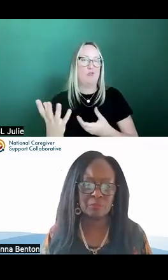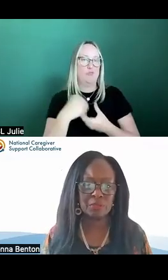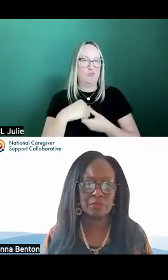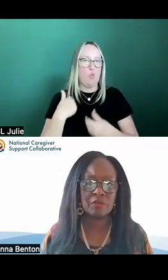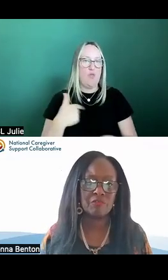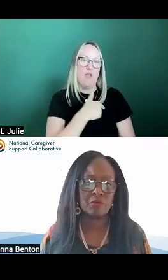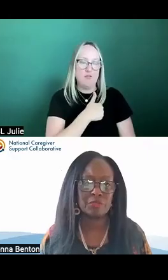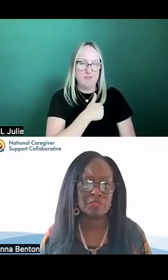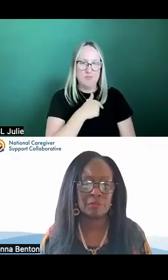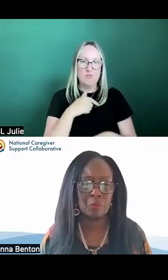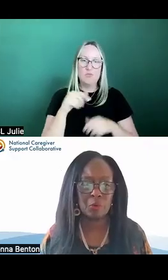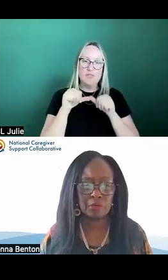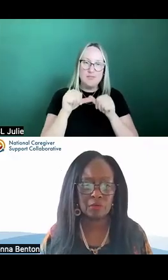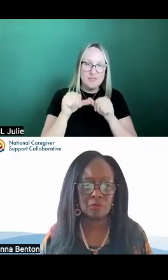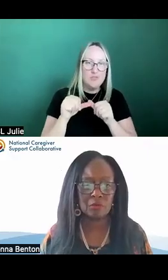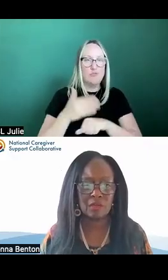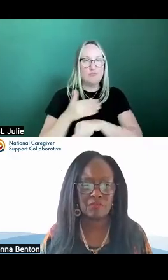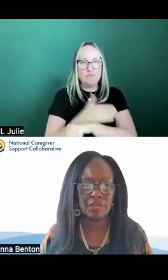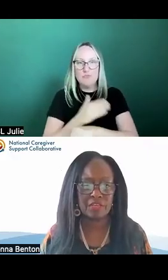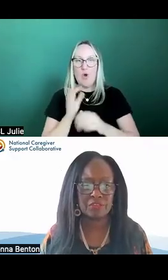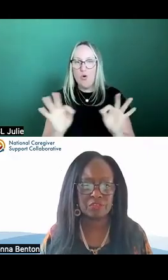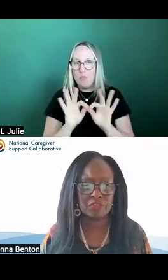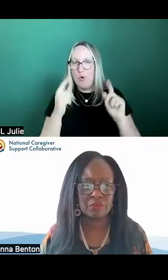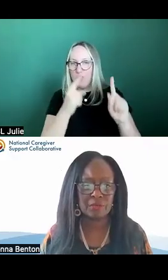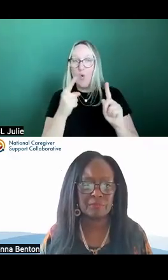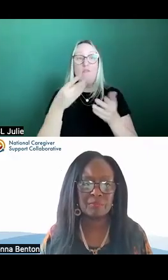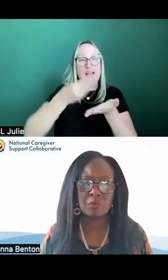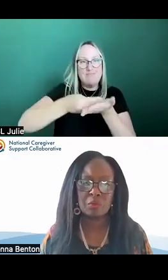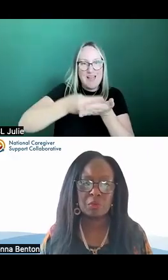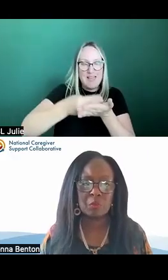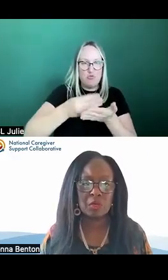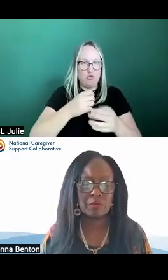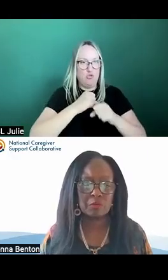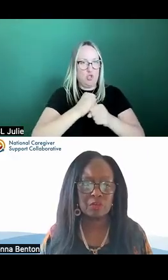build for this important goal of financial security, we really welcome your thoughts